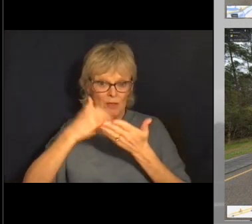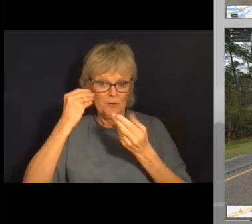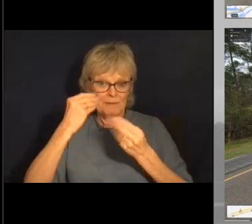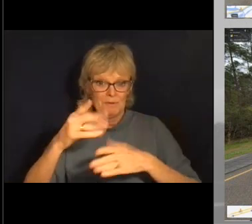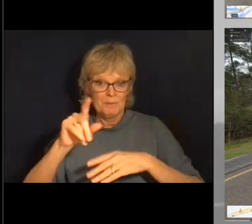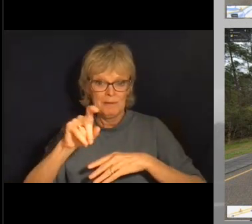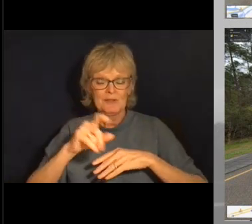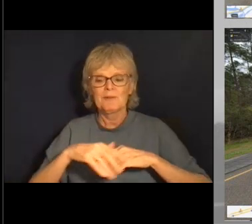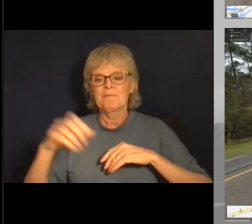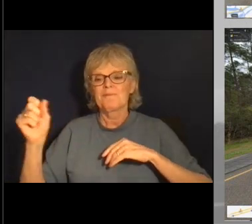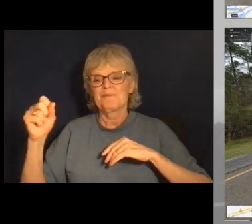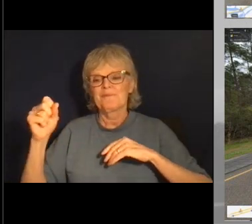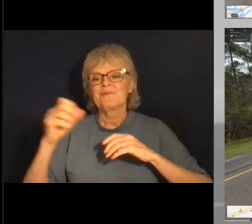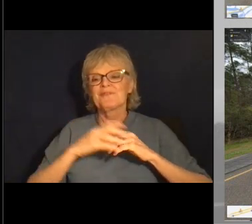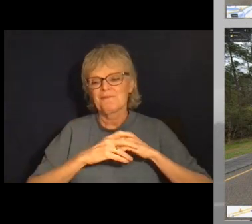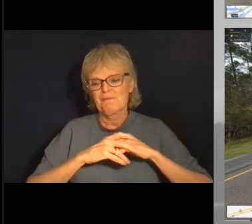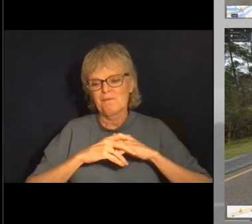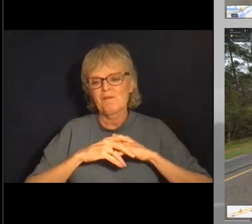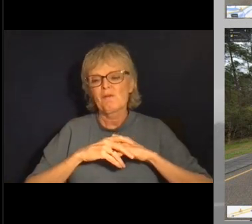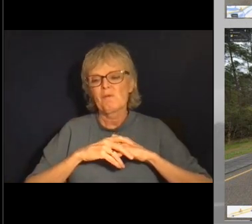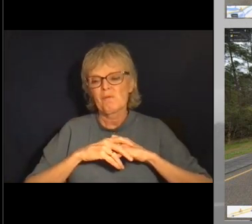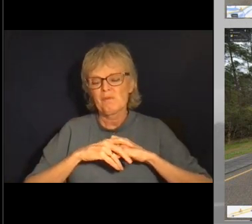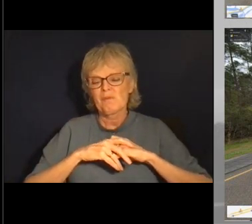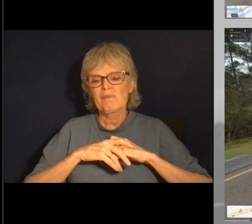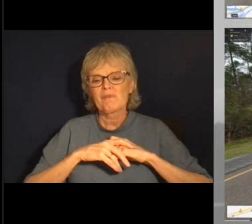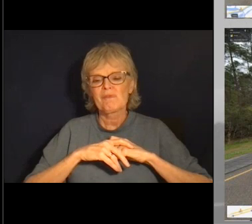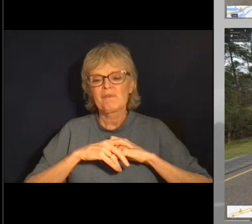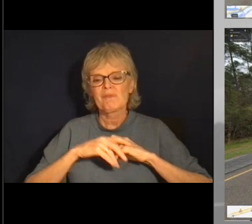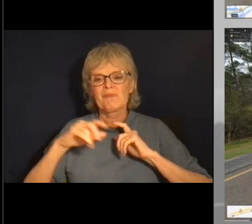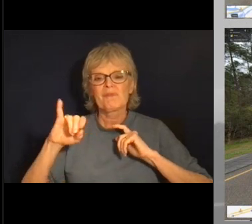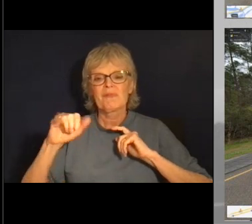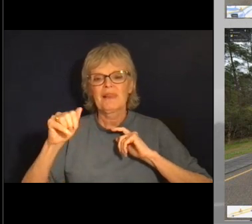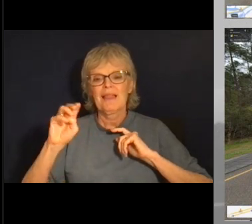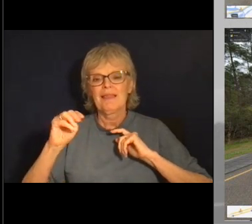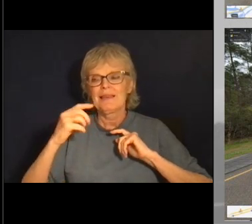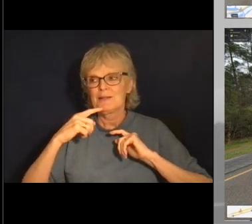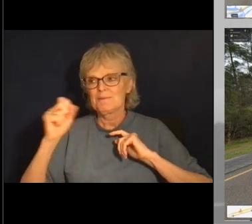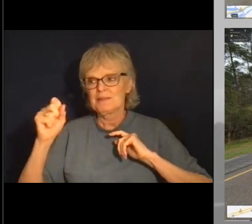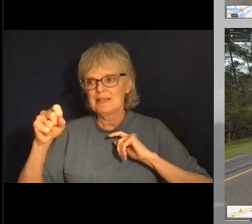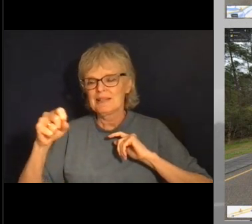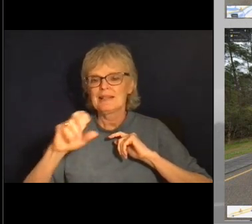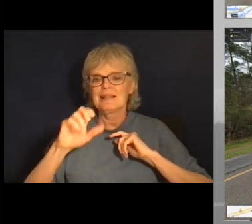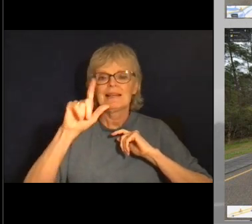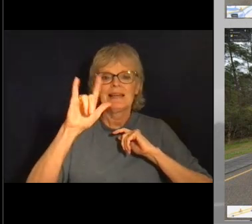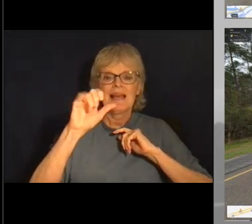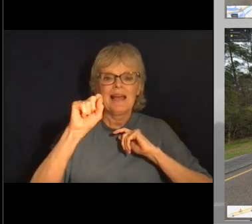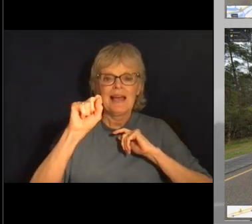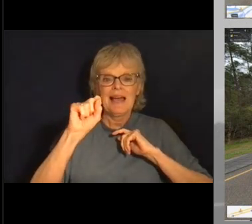[Katherine] Yes. Oh, wow. Let's see. Liam says, "Yes." Alison and Paul say, "Yes."